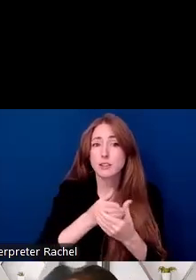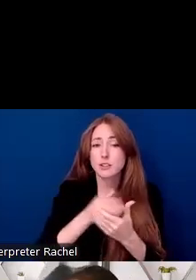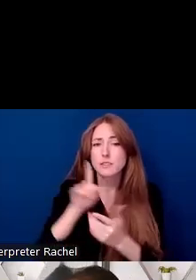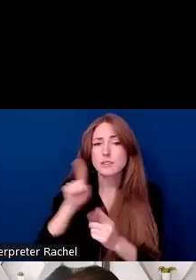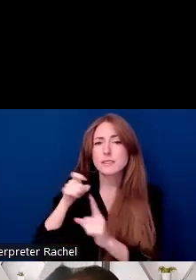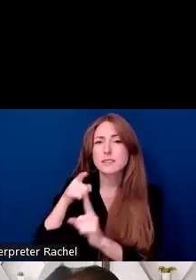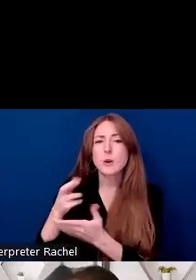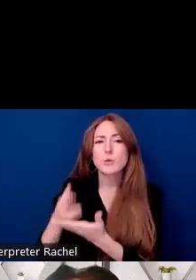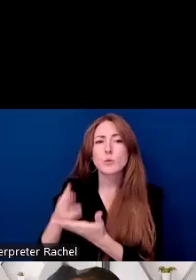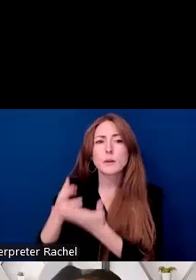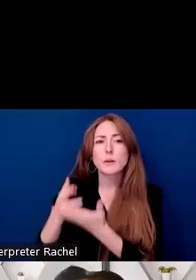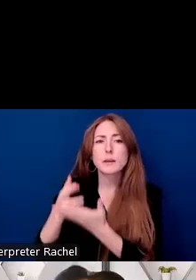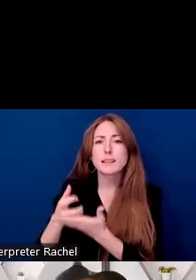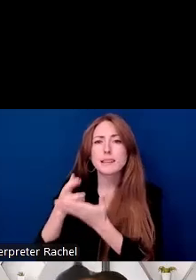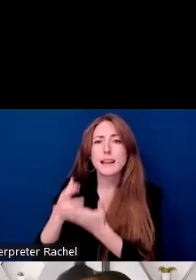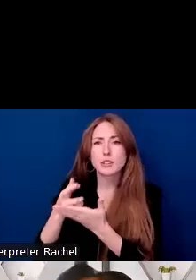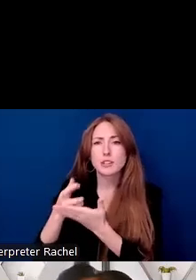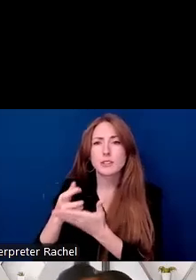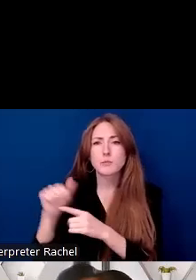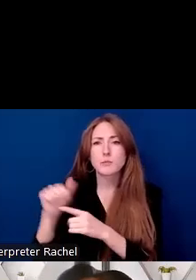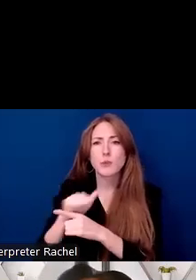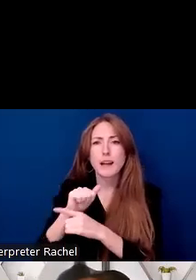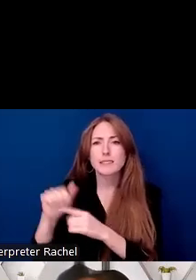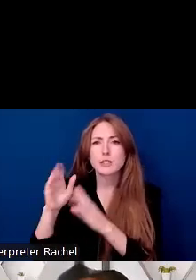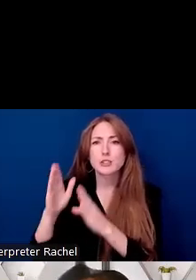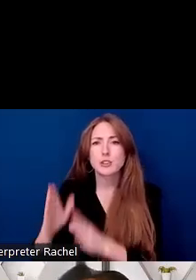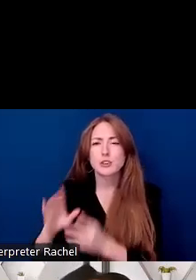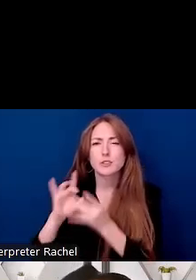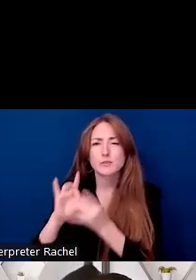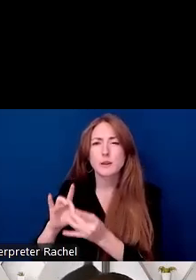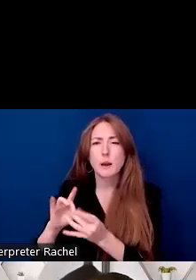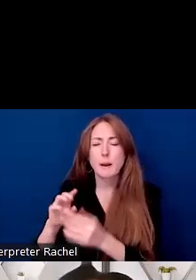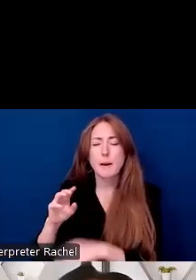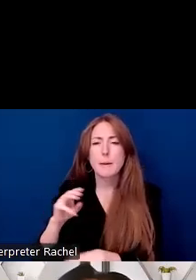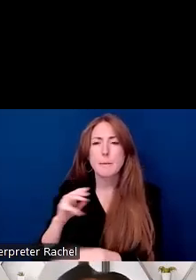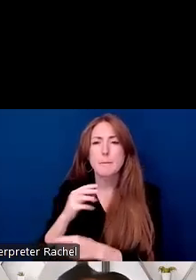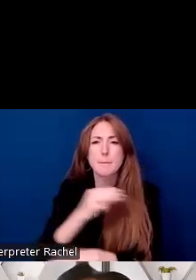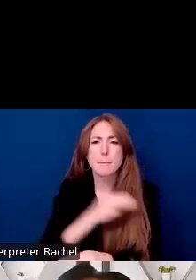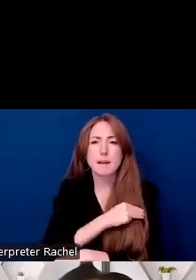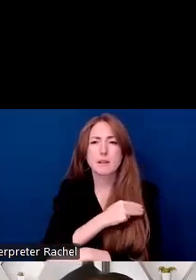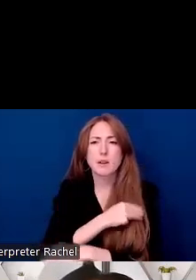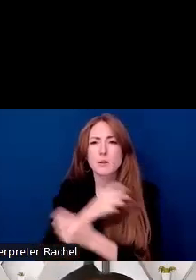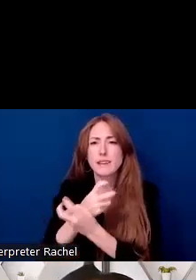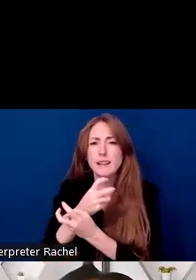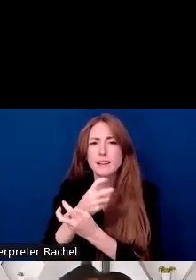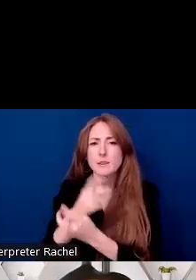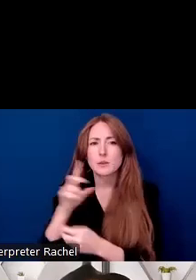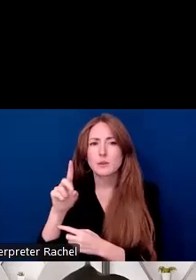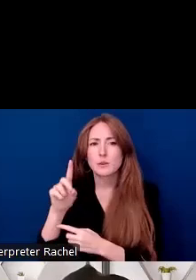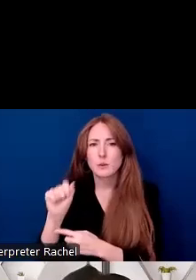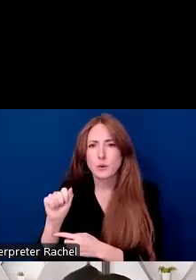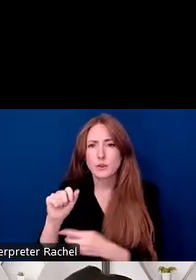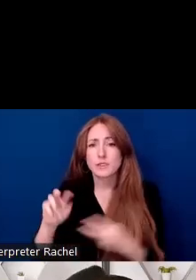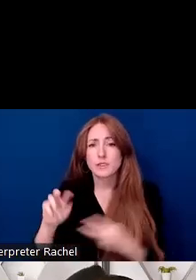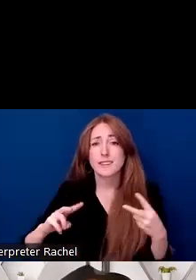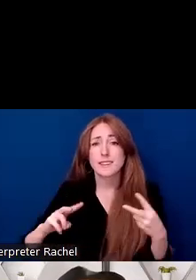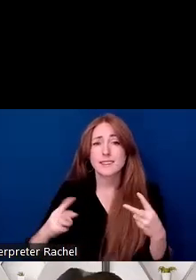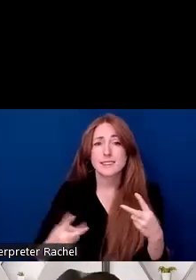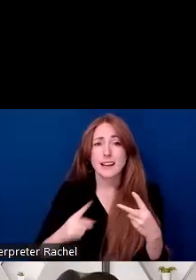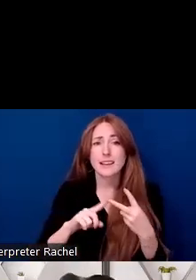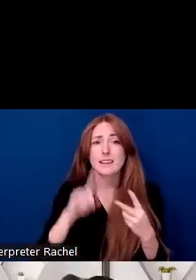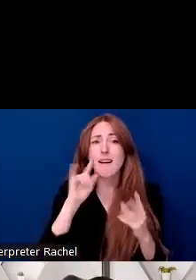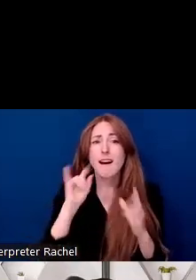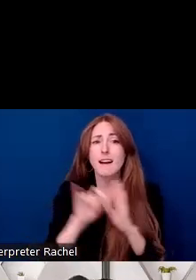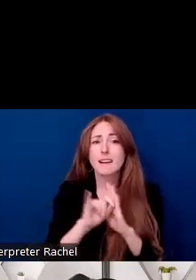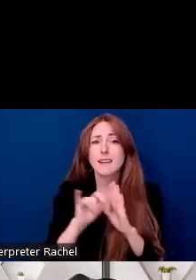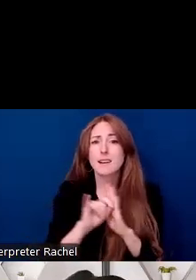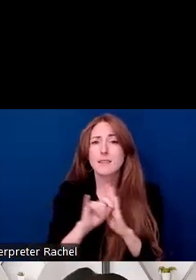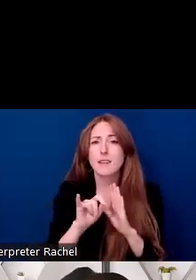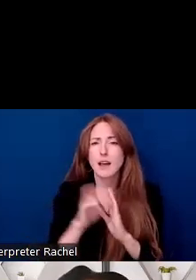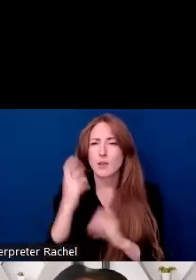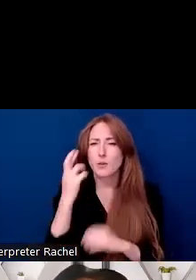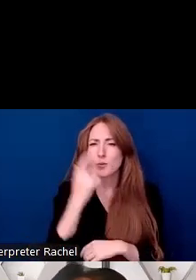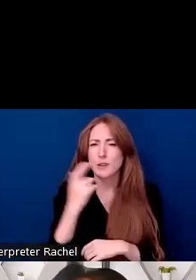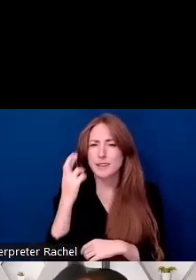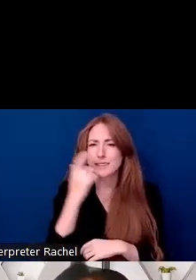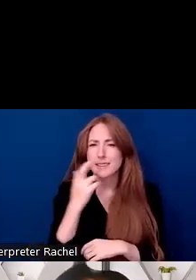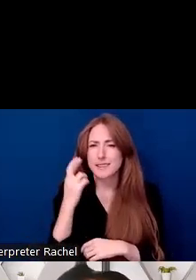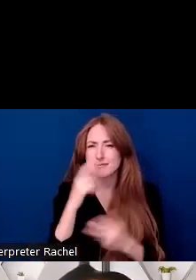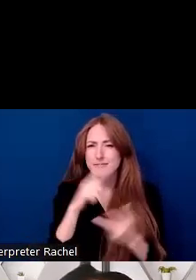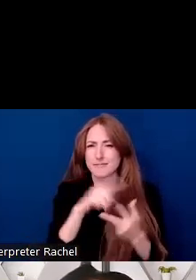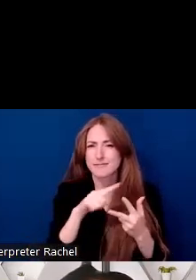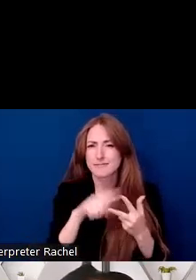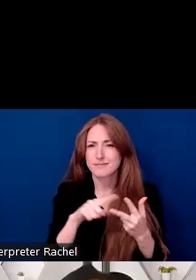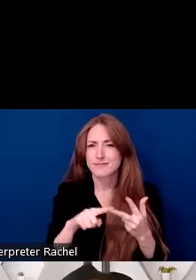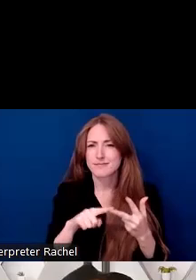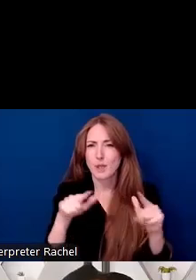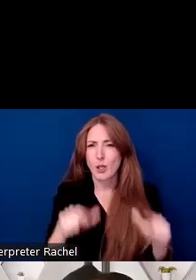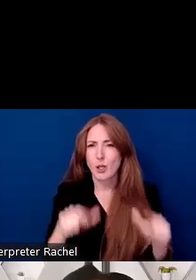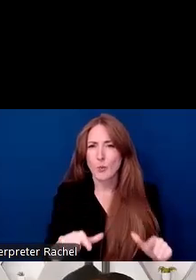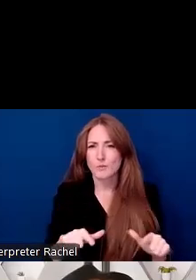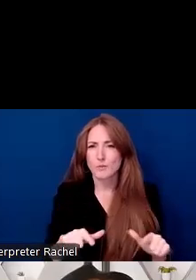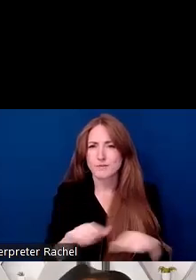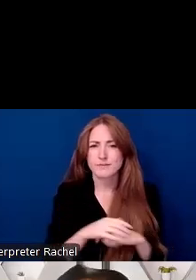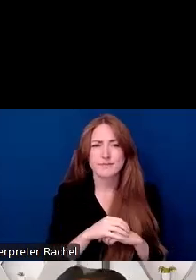disorders, and also to identify the factors that likely affect those rates. Next, please. So,